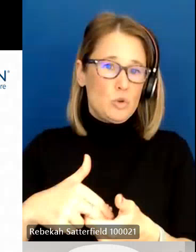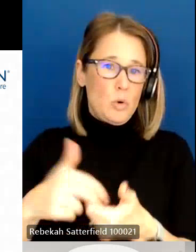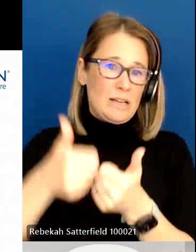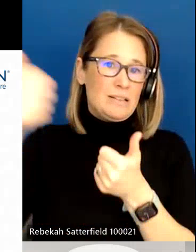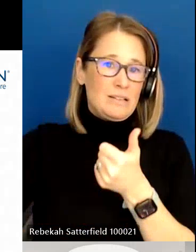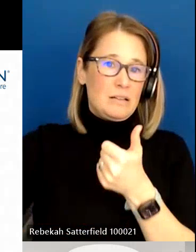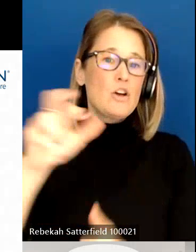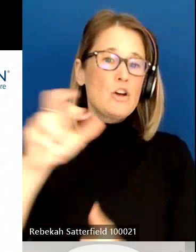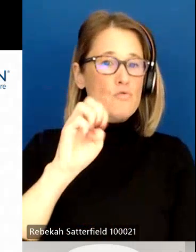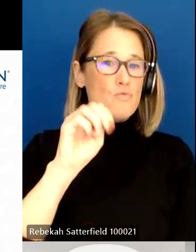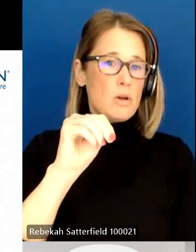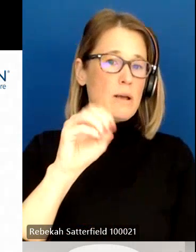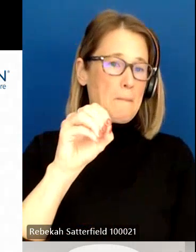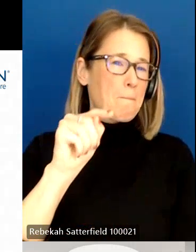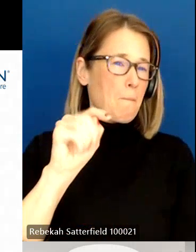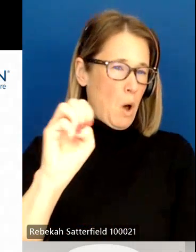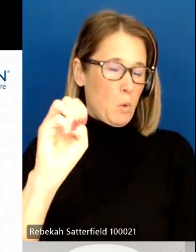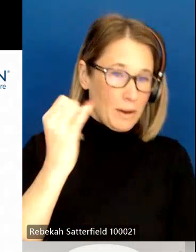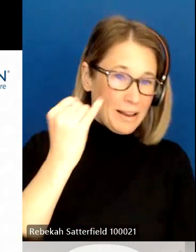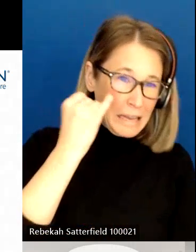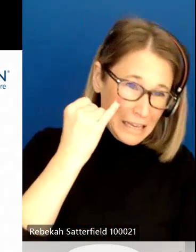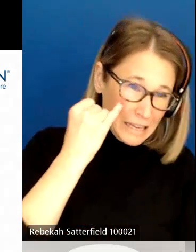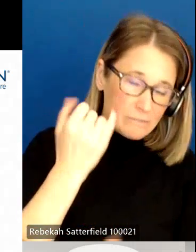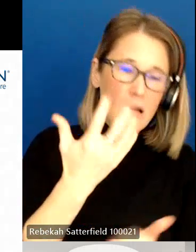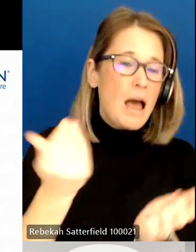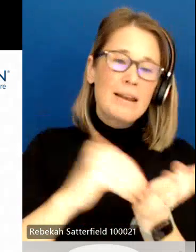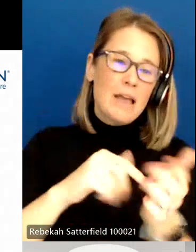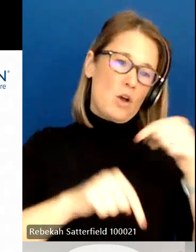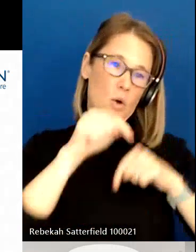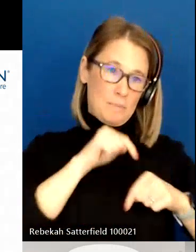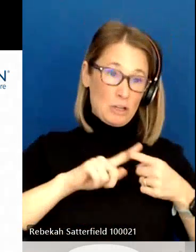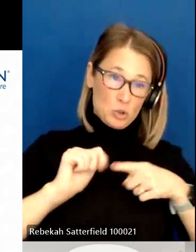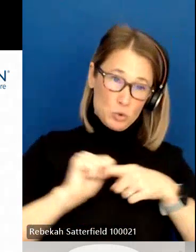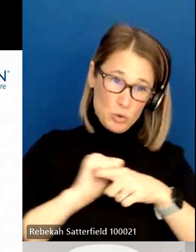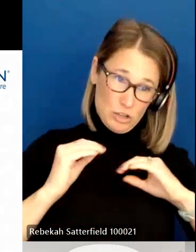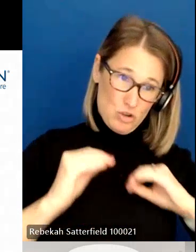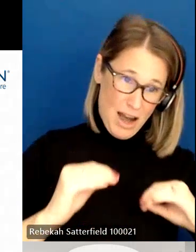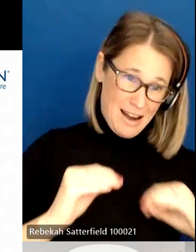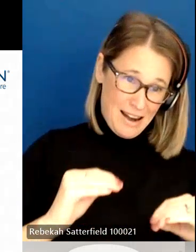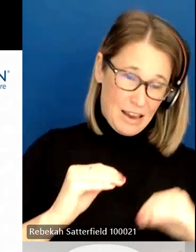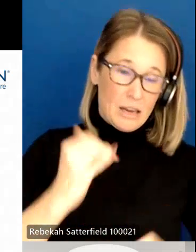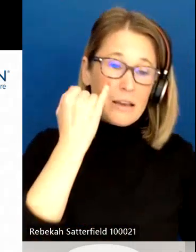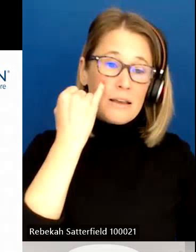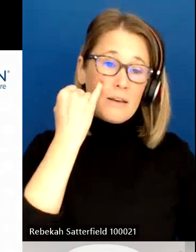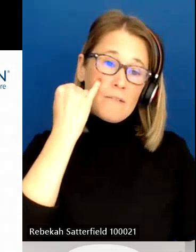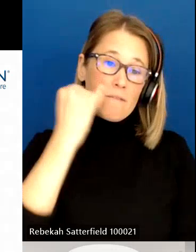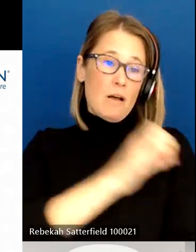um if it if it and again going back to training if a clinician if staff do not